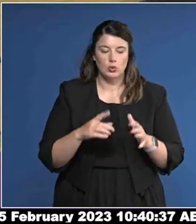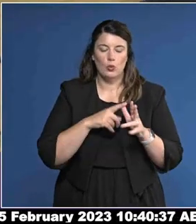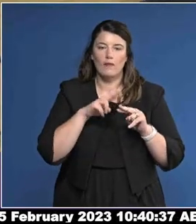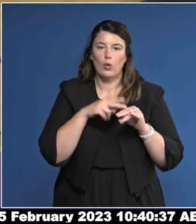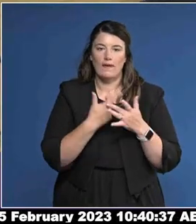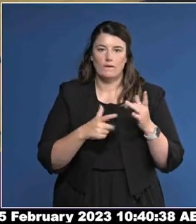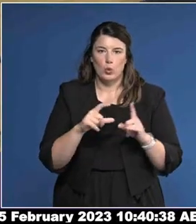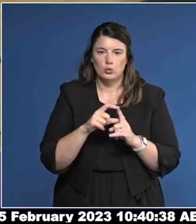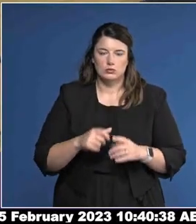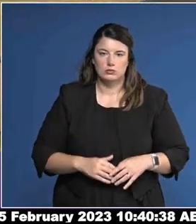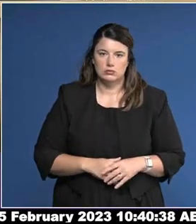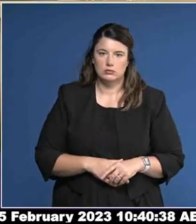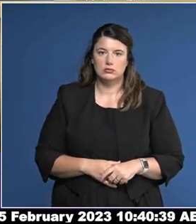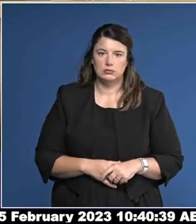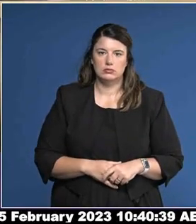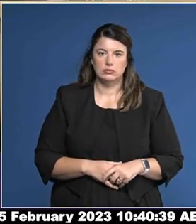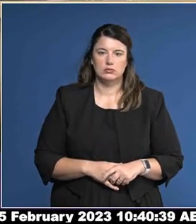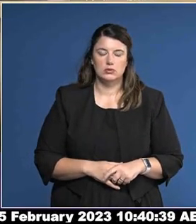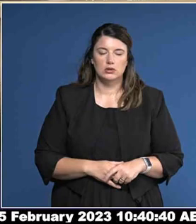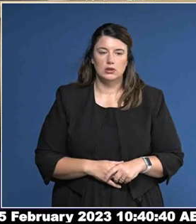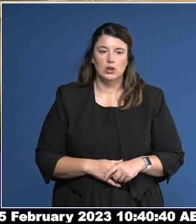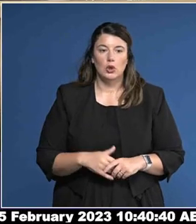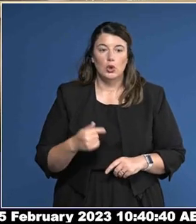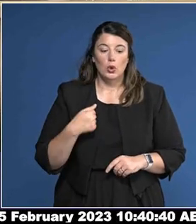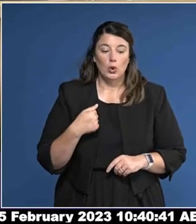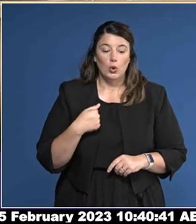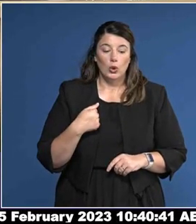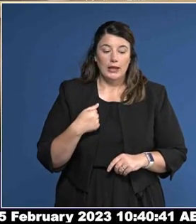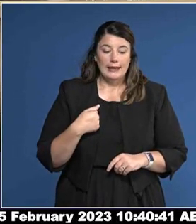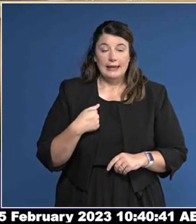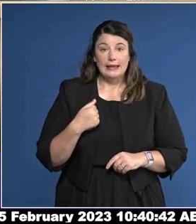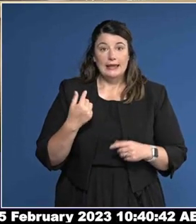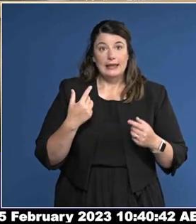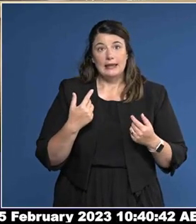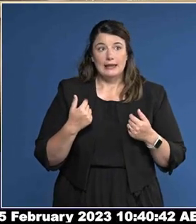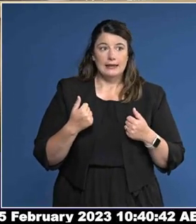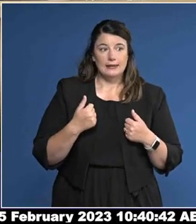So we will - we have an approach, I suppose, of not duplicating effort when